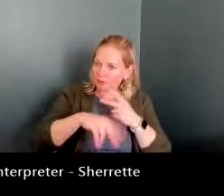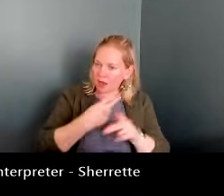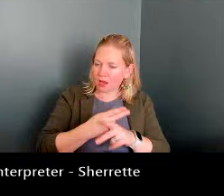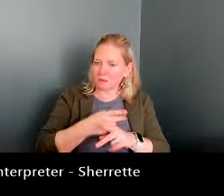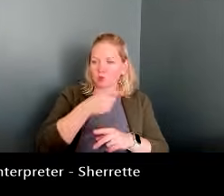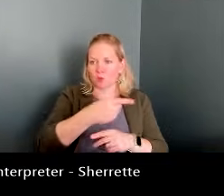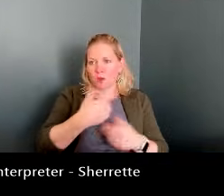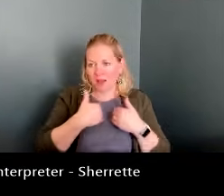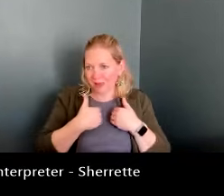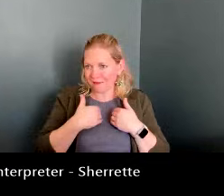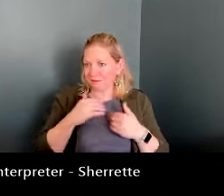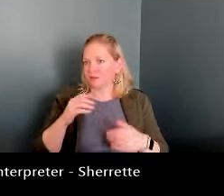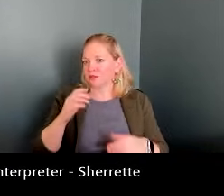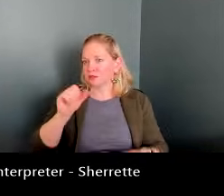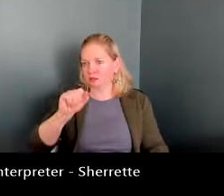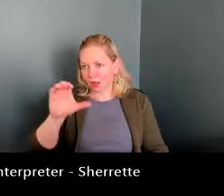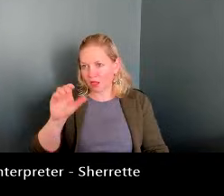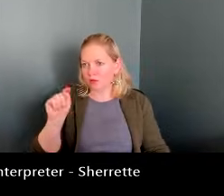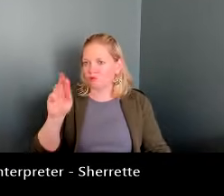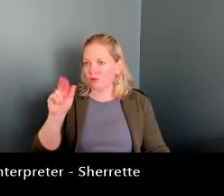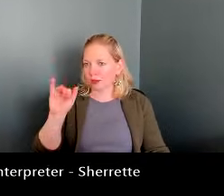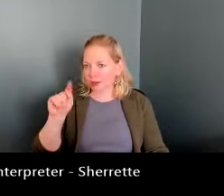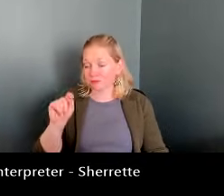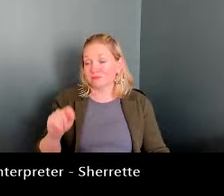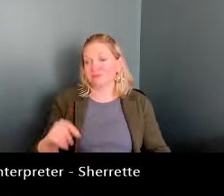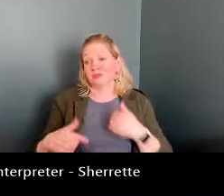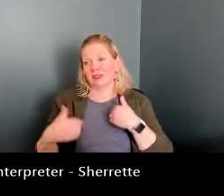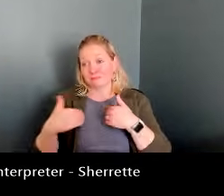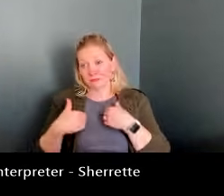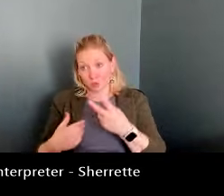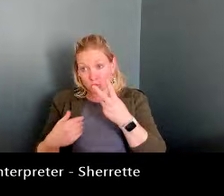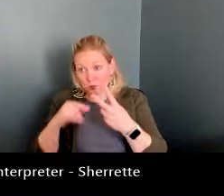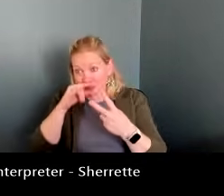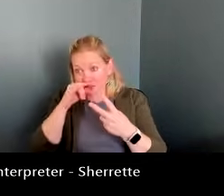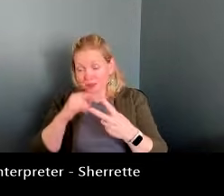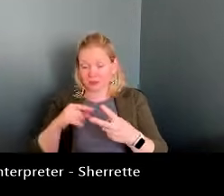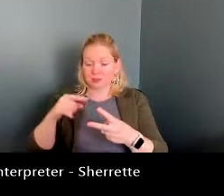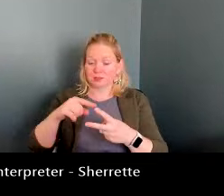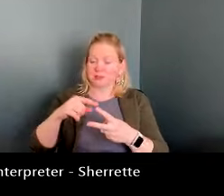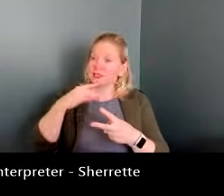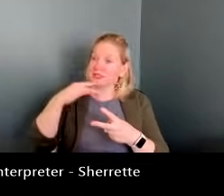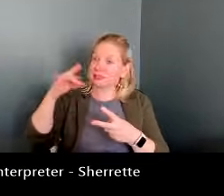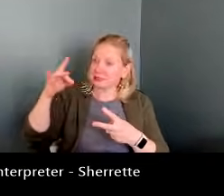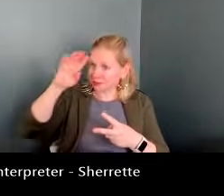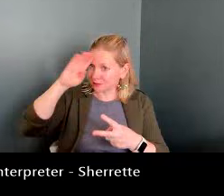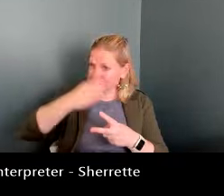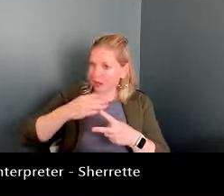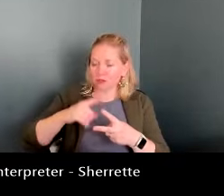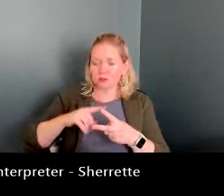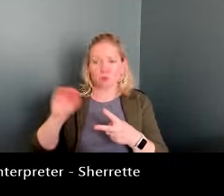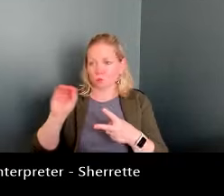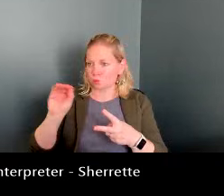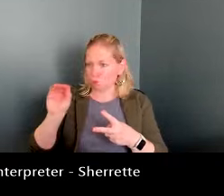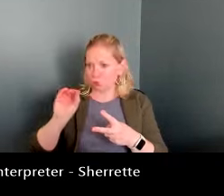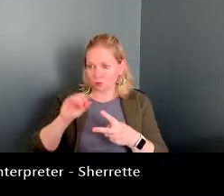two kids. My son is 18, but unfortunately, he doesn't have the trait at all. But my daughter,